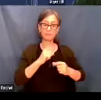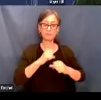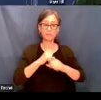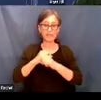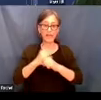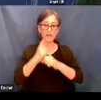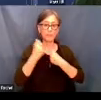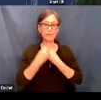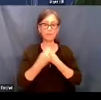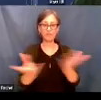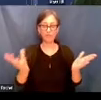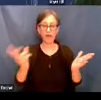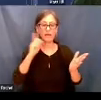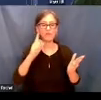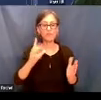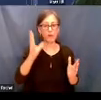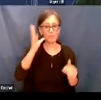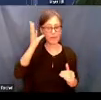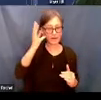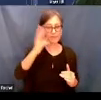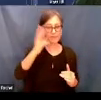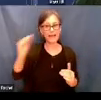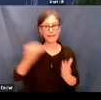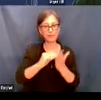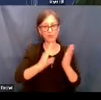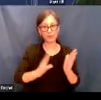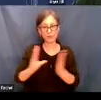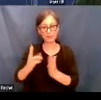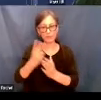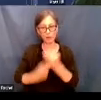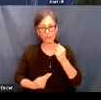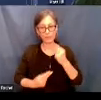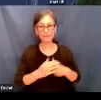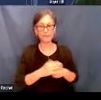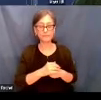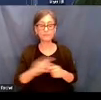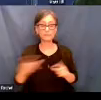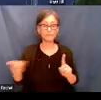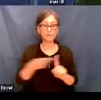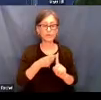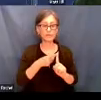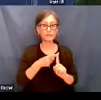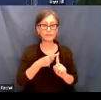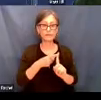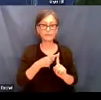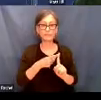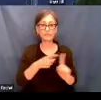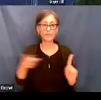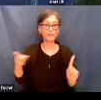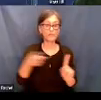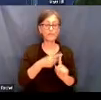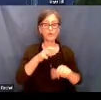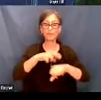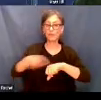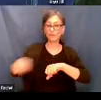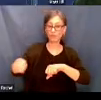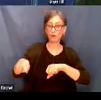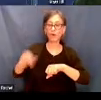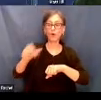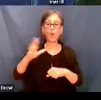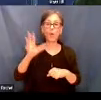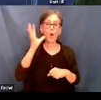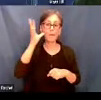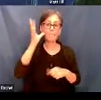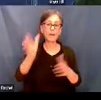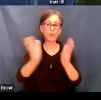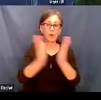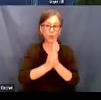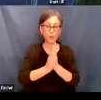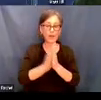provided to parents and students. First, upon initial referral or parent request for assessment.